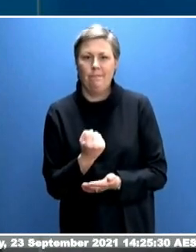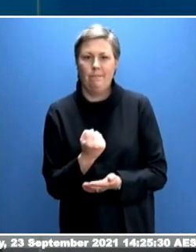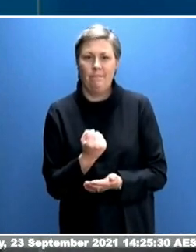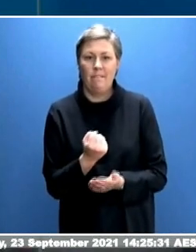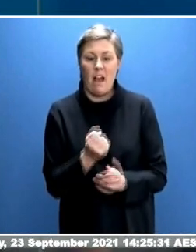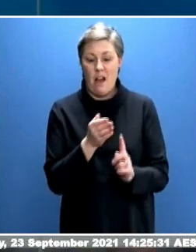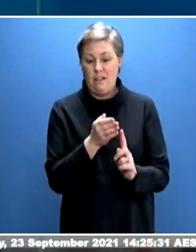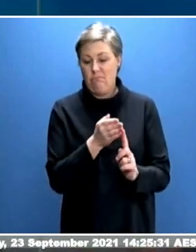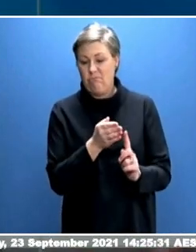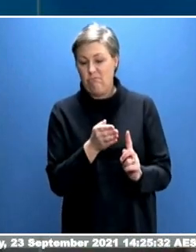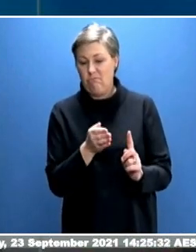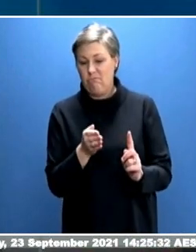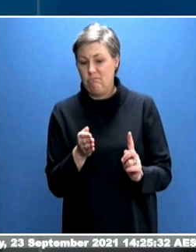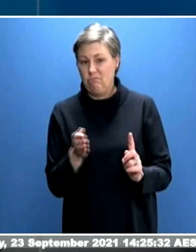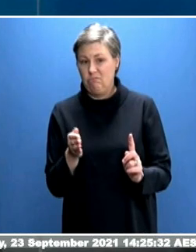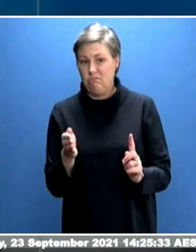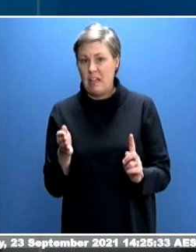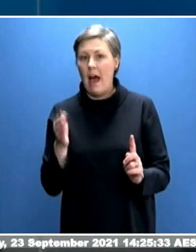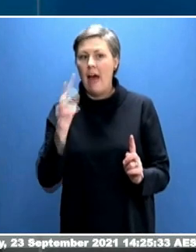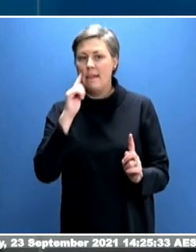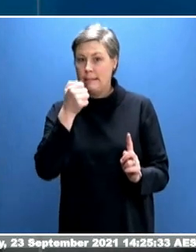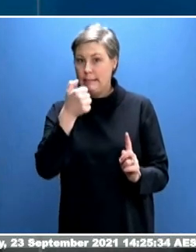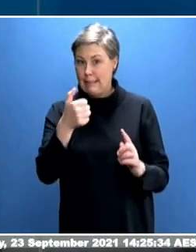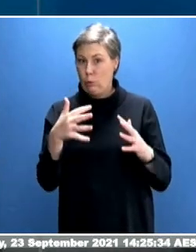was about six weeks to when we commenced.